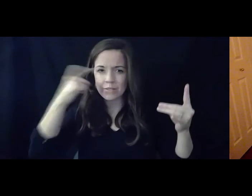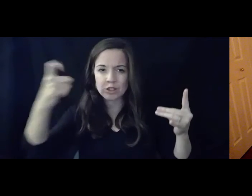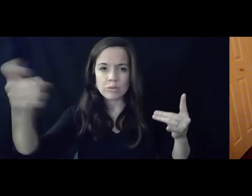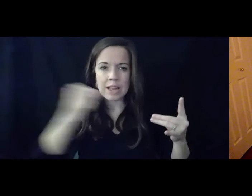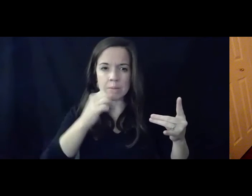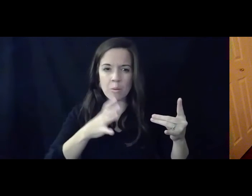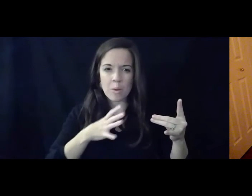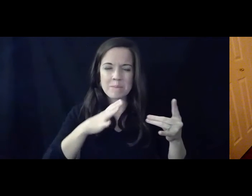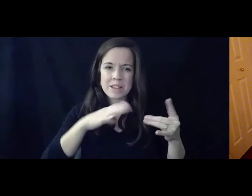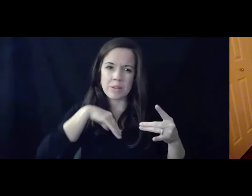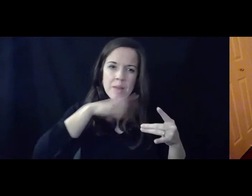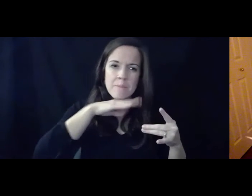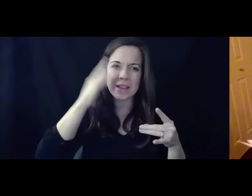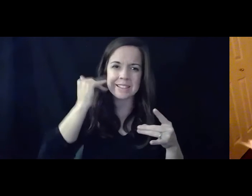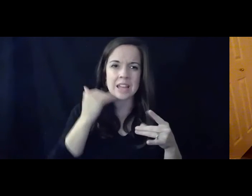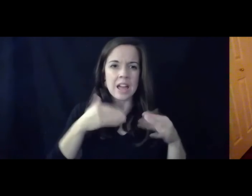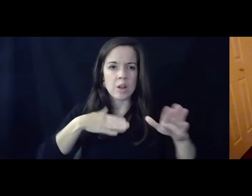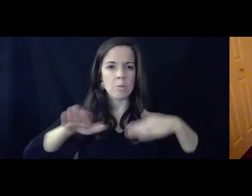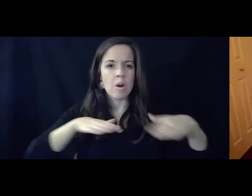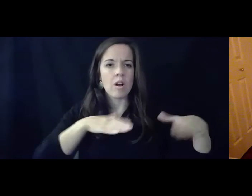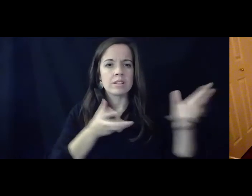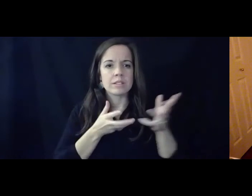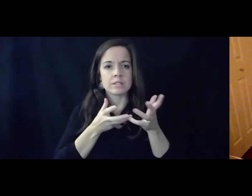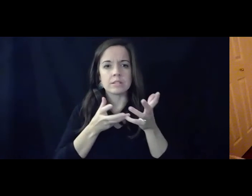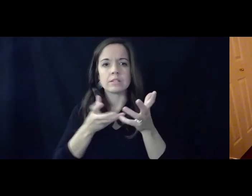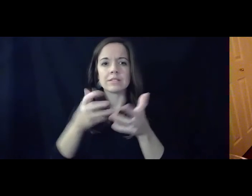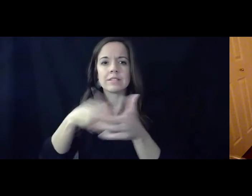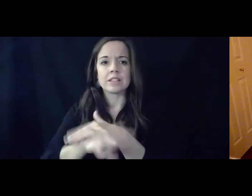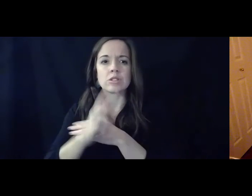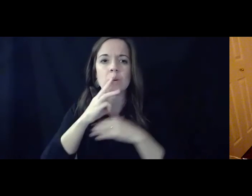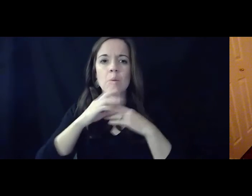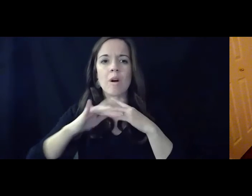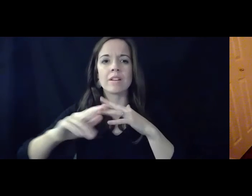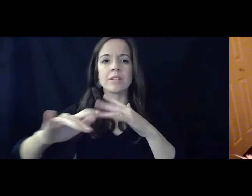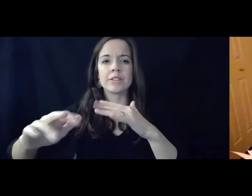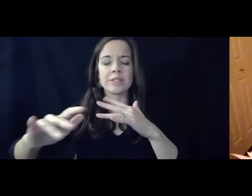head walking into the water. What sweetness, to enter the sea to bless